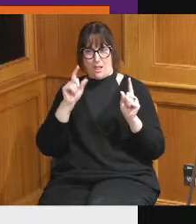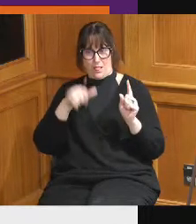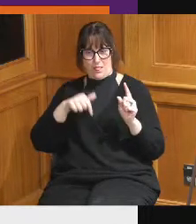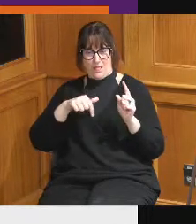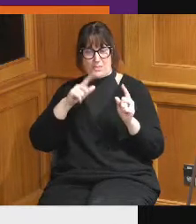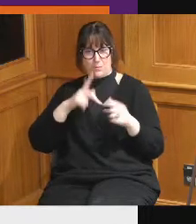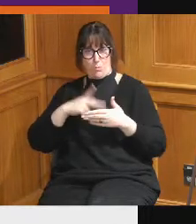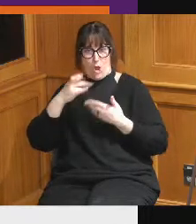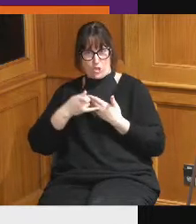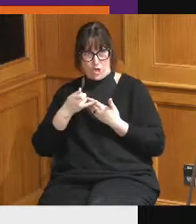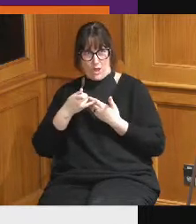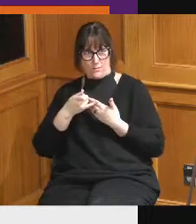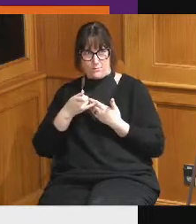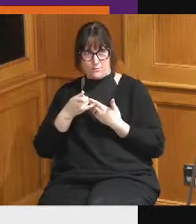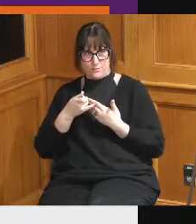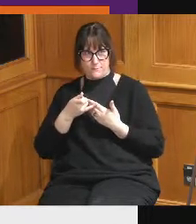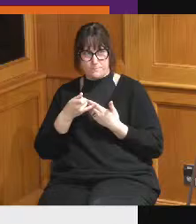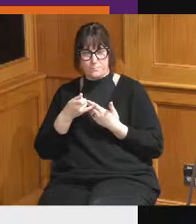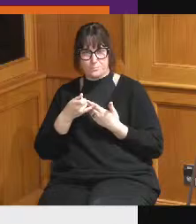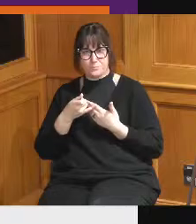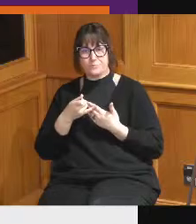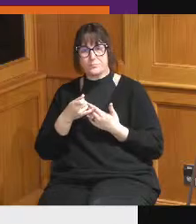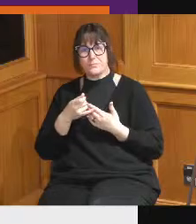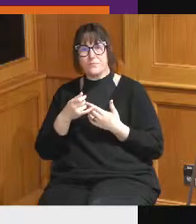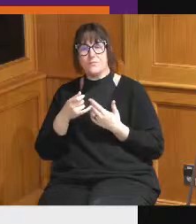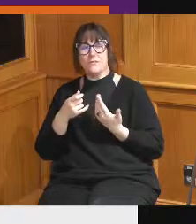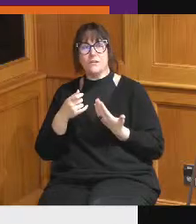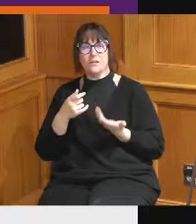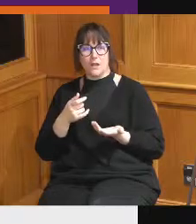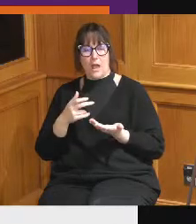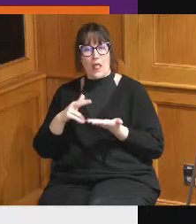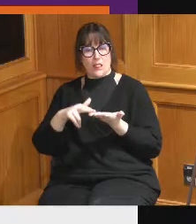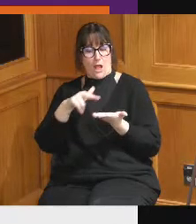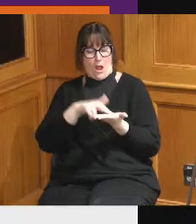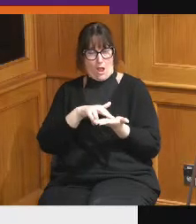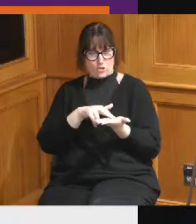I think this is will do what going back to what the sort of contract terms call for appropriately